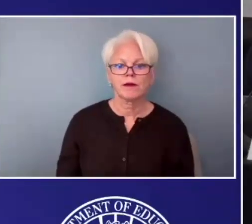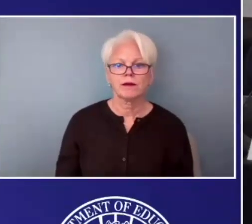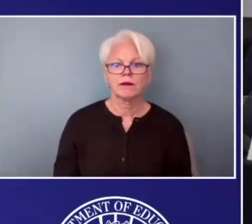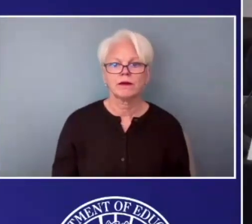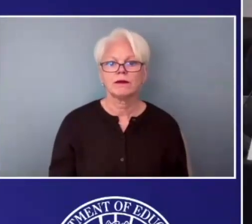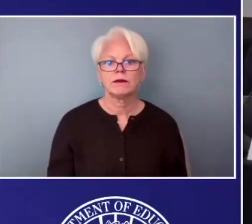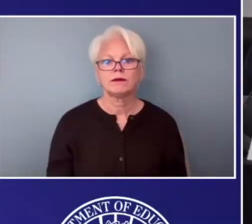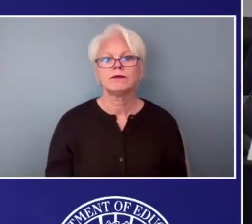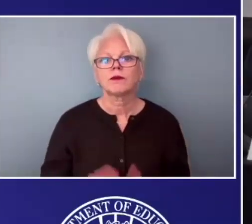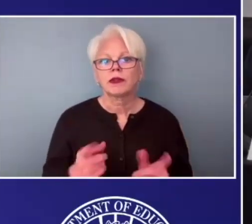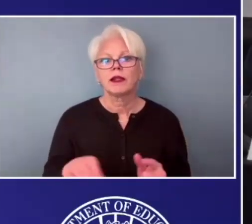Give you guys a chance to get there.